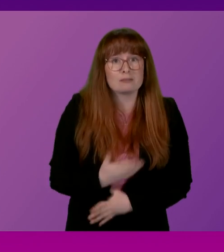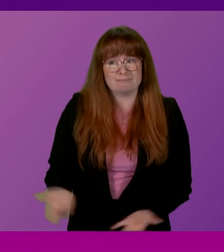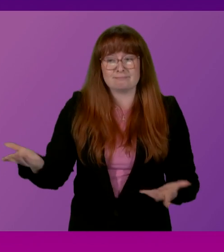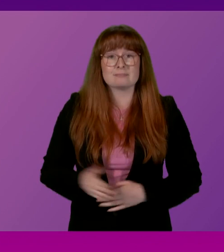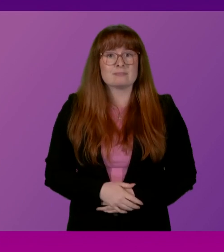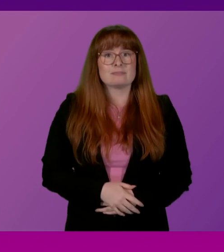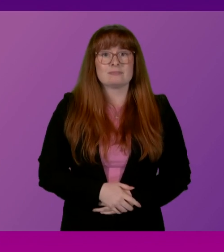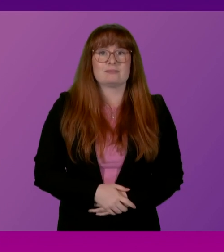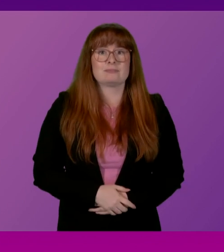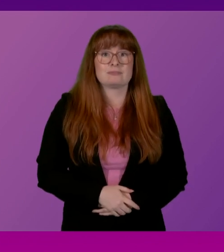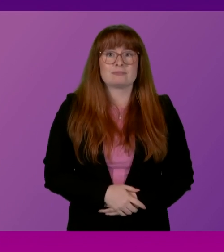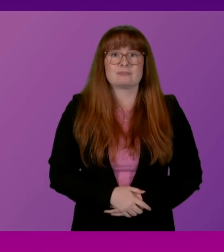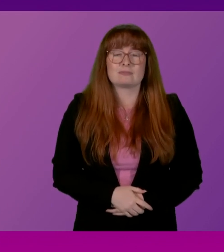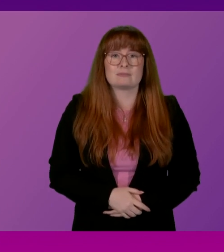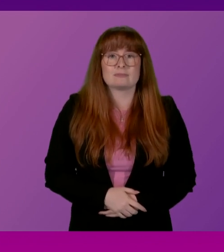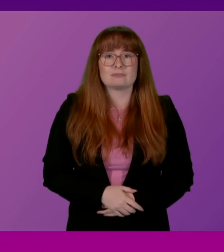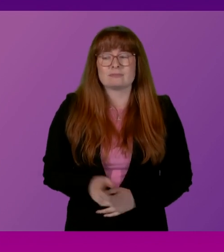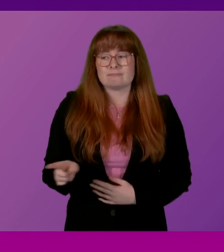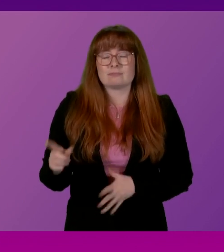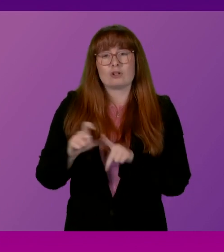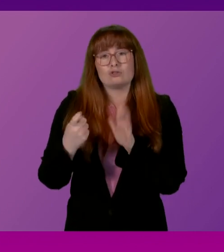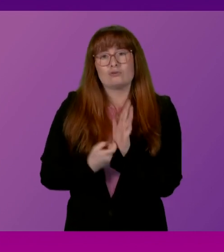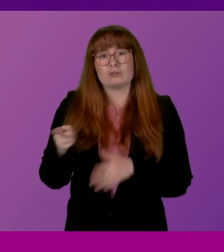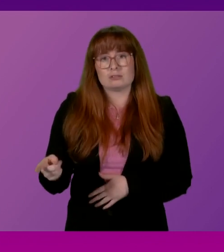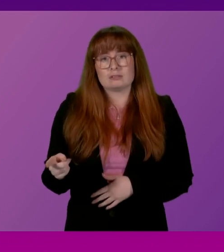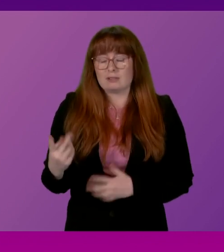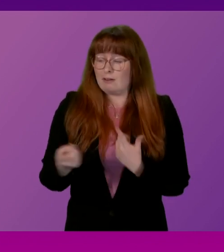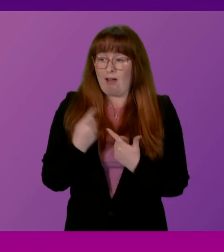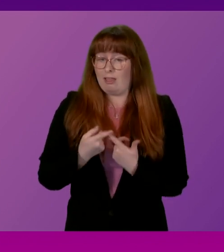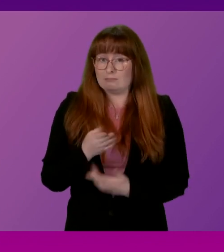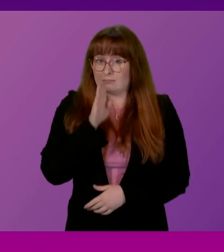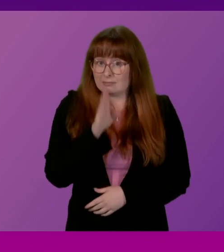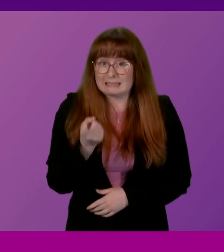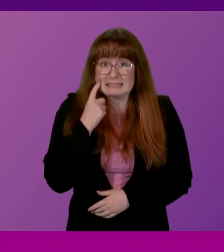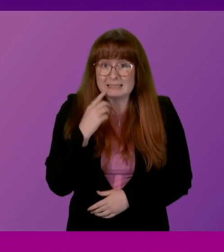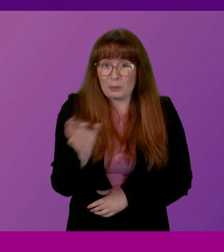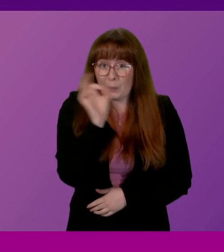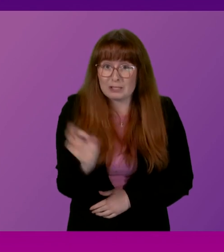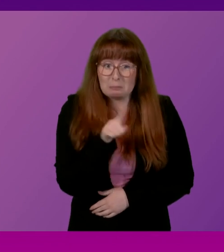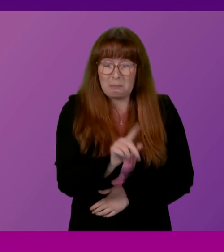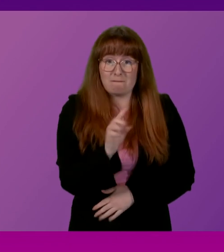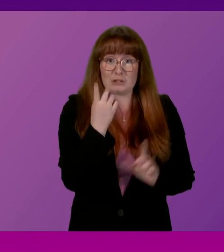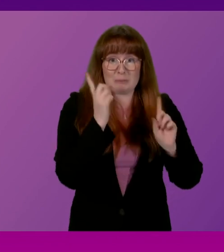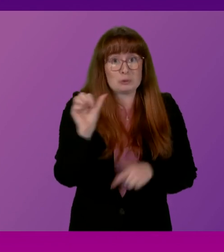That is another straightforward question that the First Minister should be able to answer